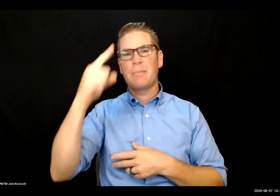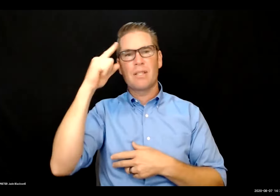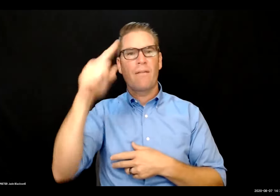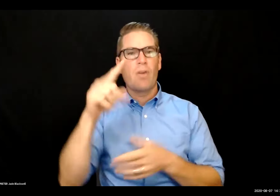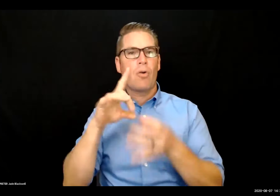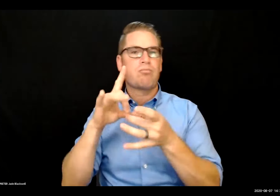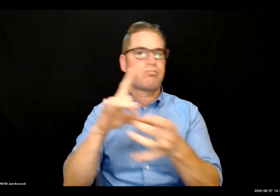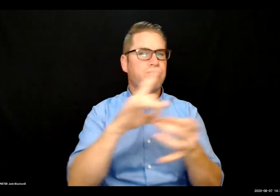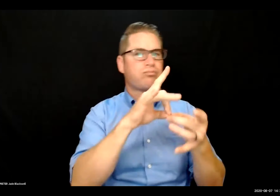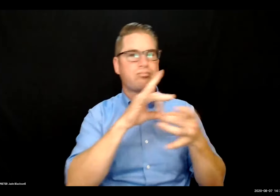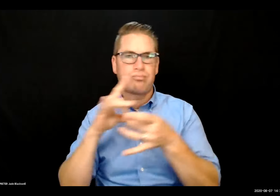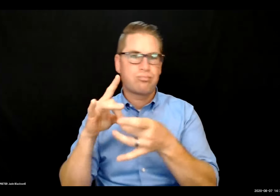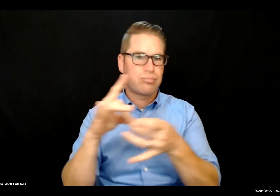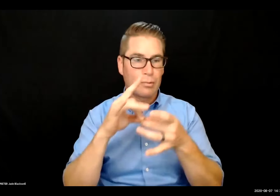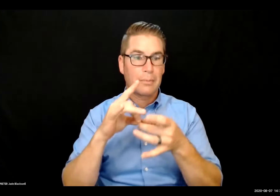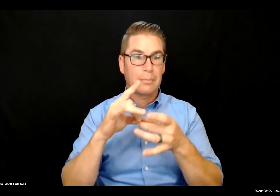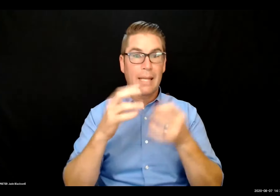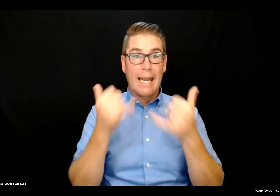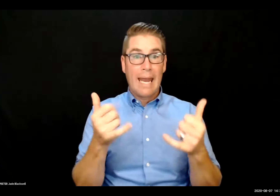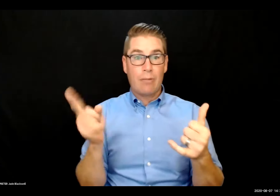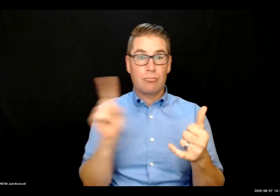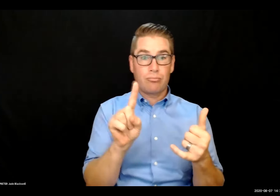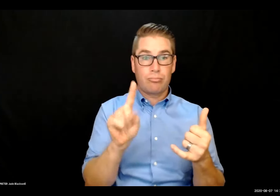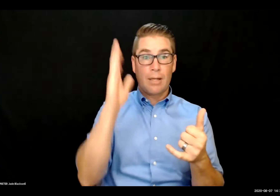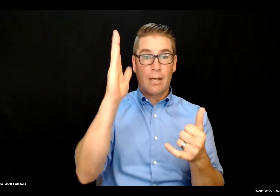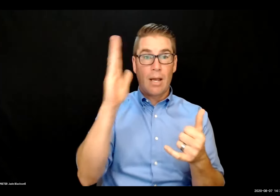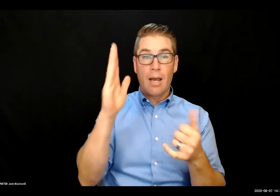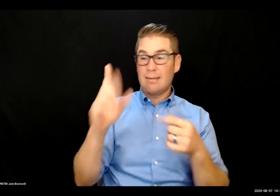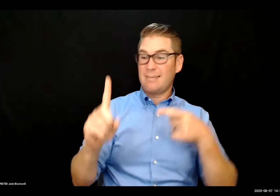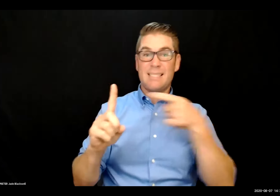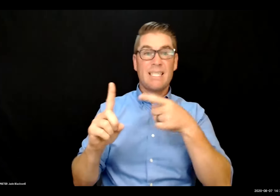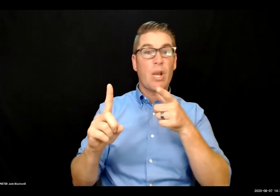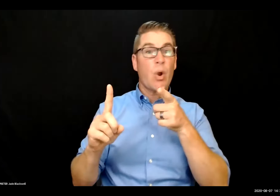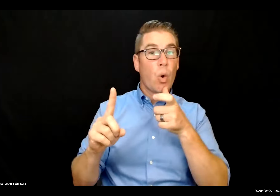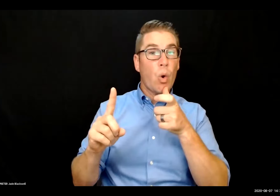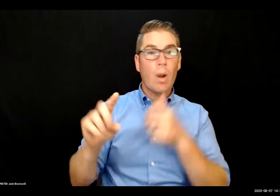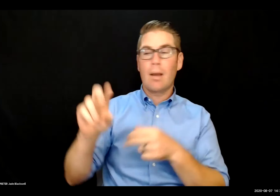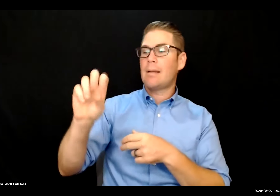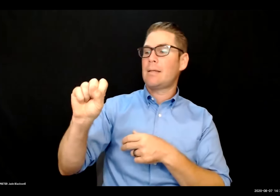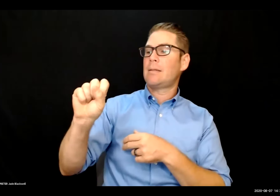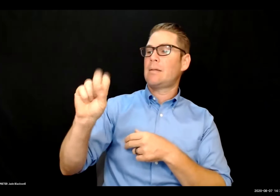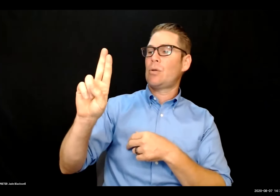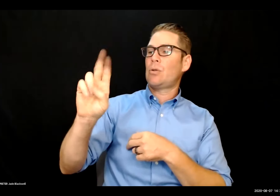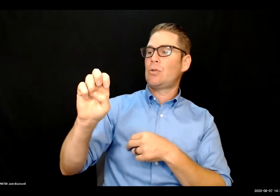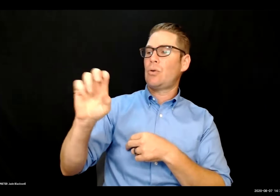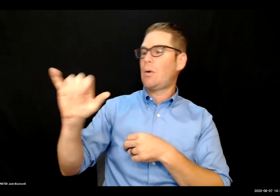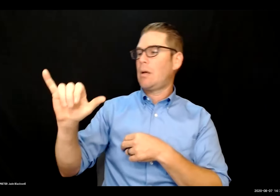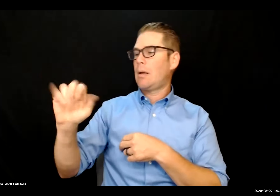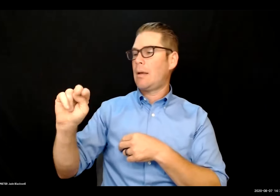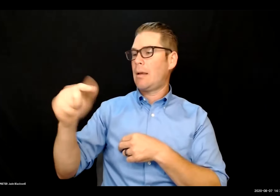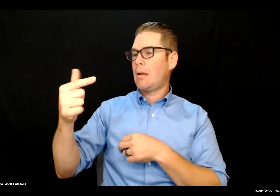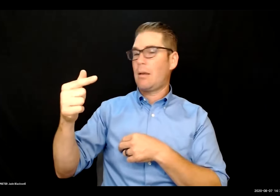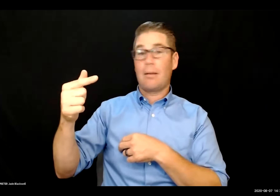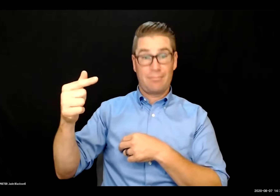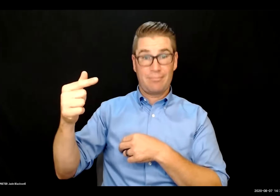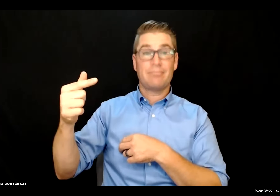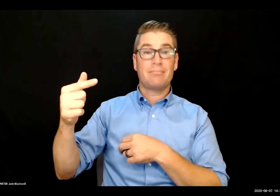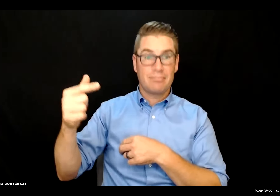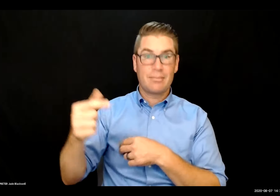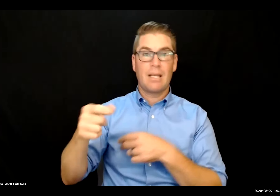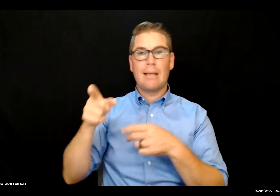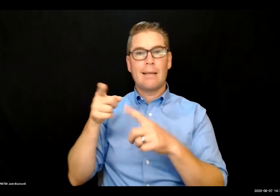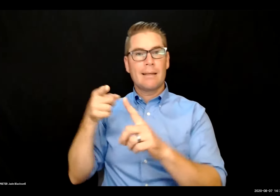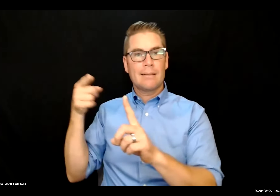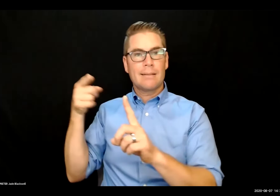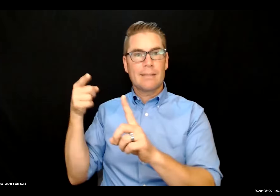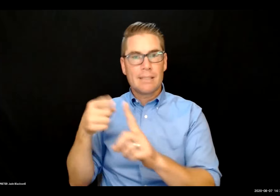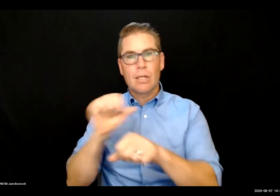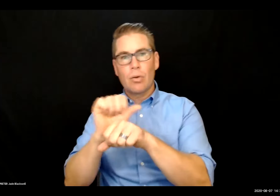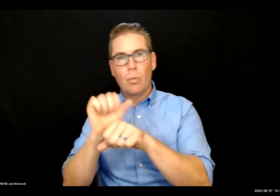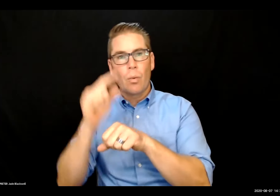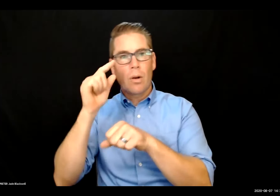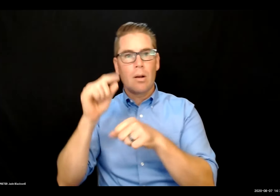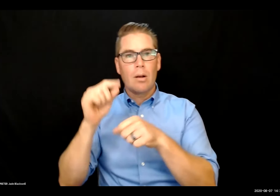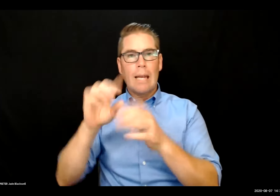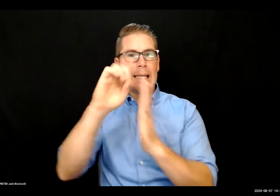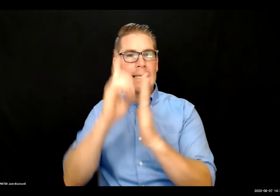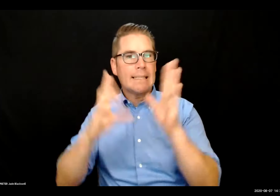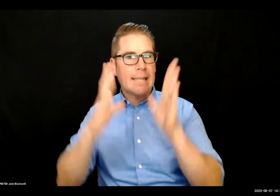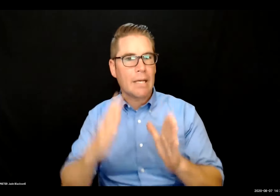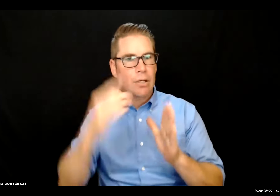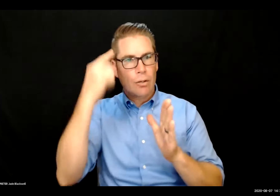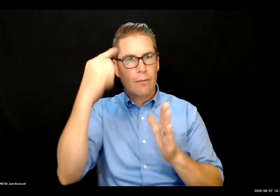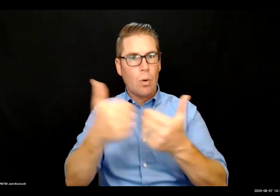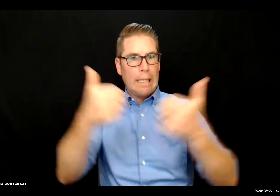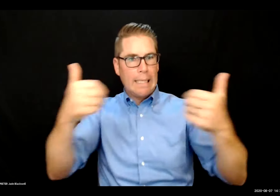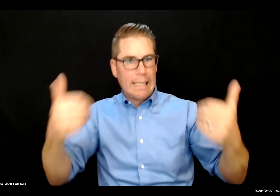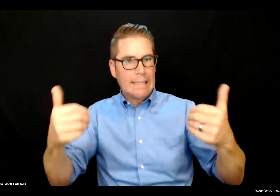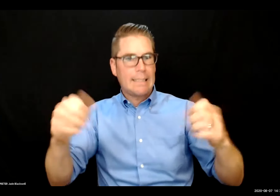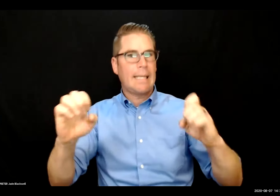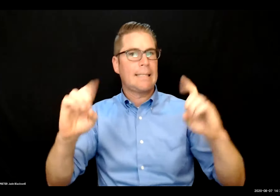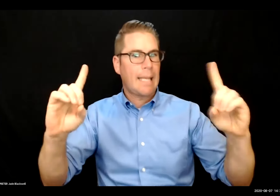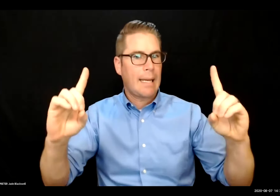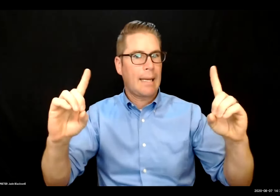Welcome to the flex day session you are all in Zoom tips foreign engagement